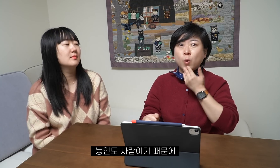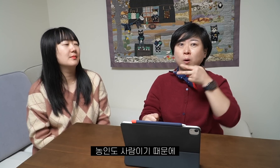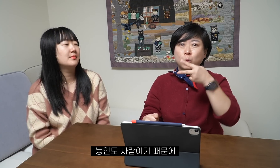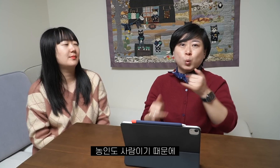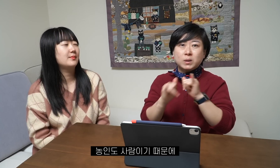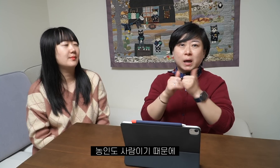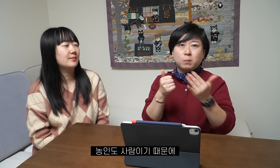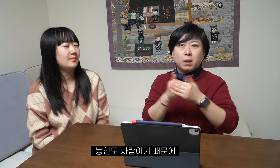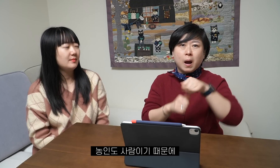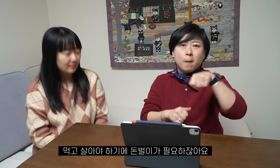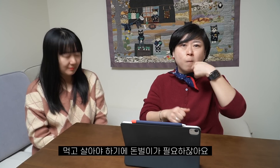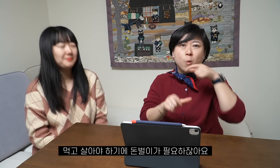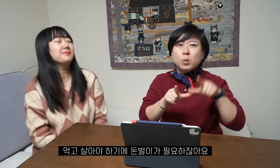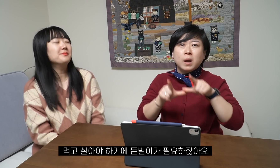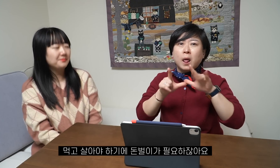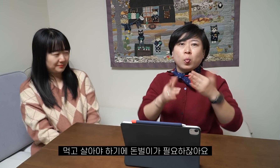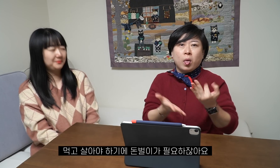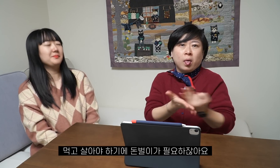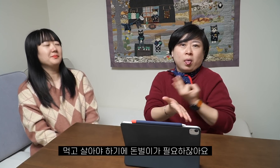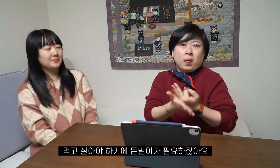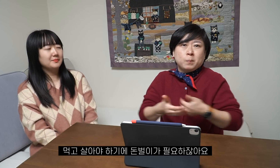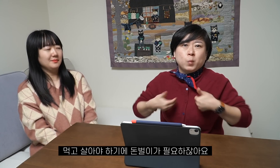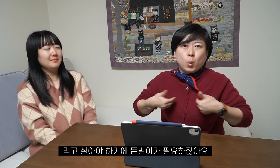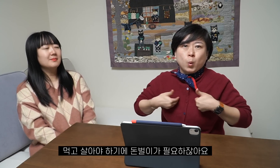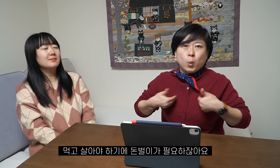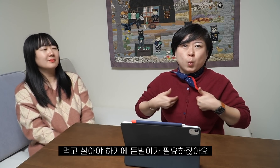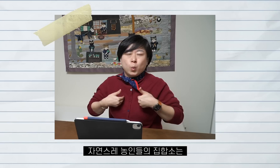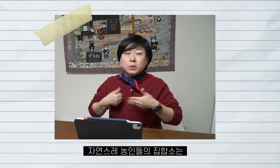so they need to earn money to live.